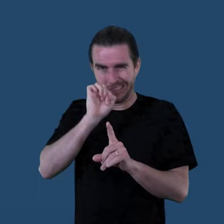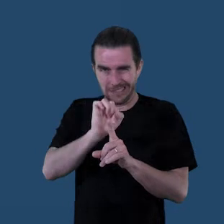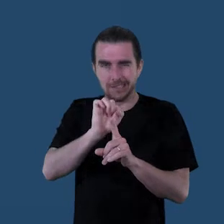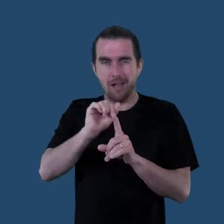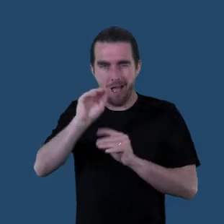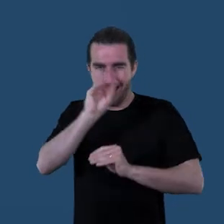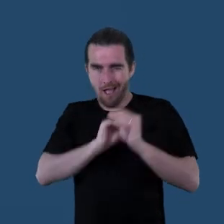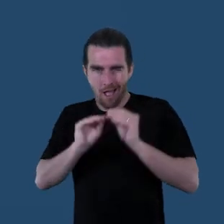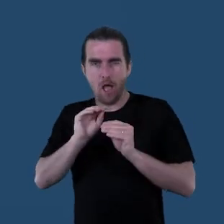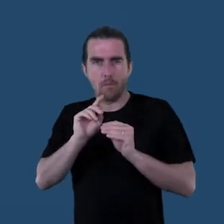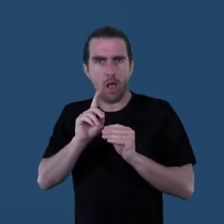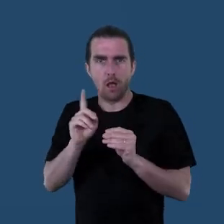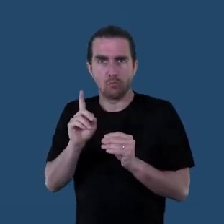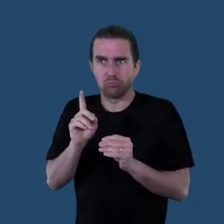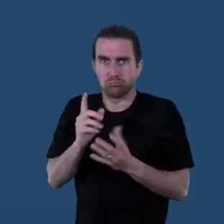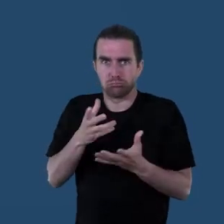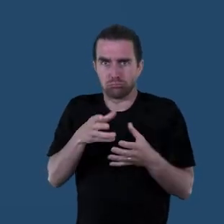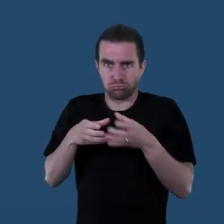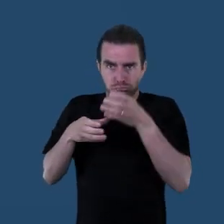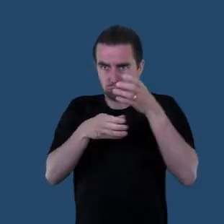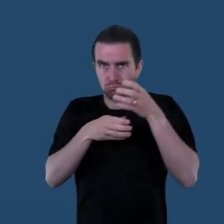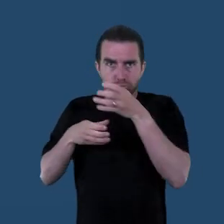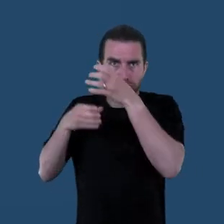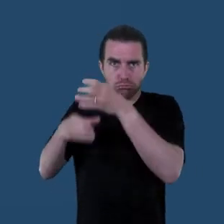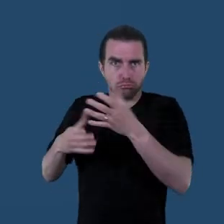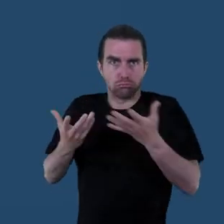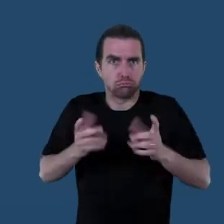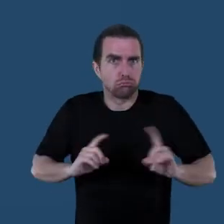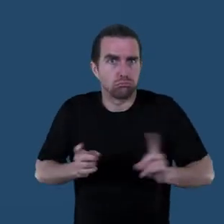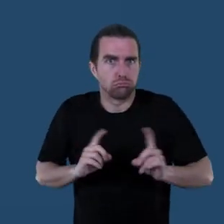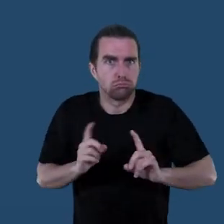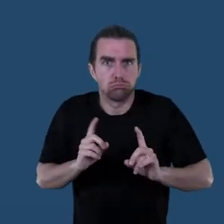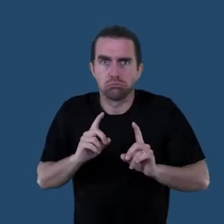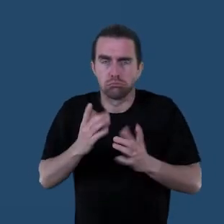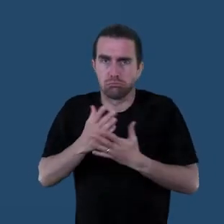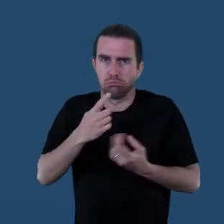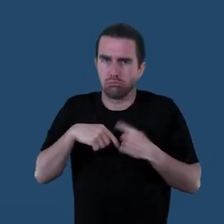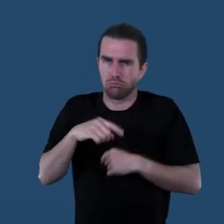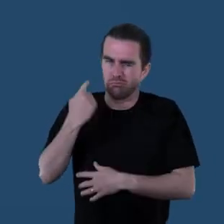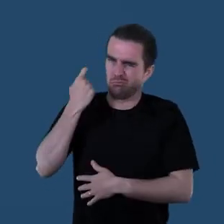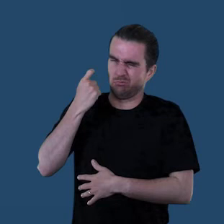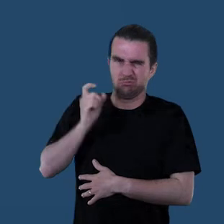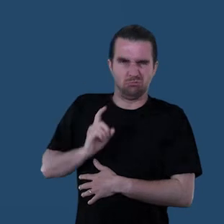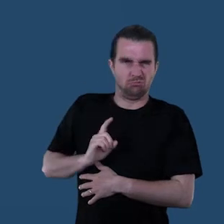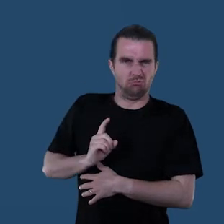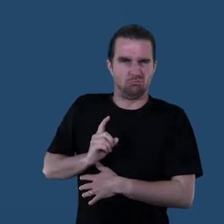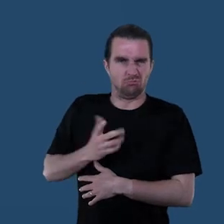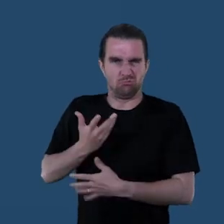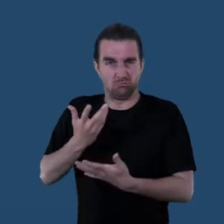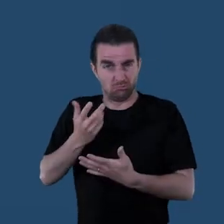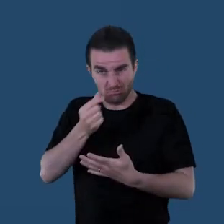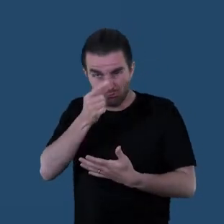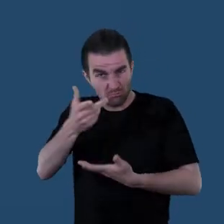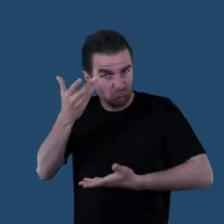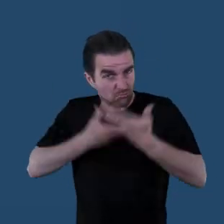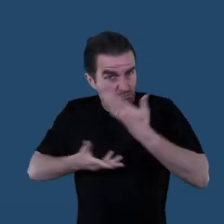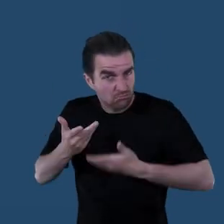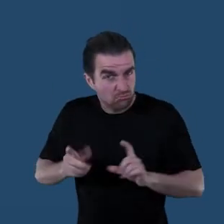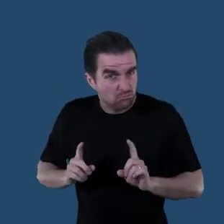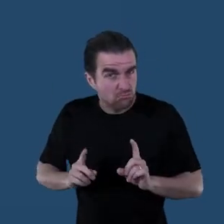but how do you actually go about using a collection to answer some of these unknown mysteries and questions that you might have?